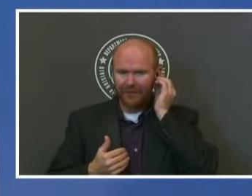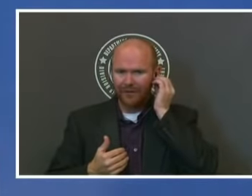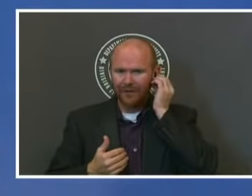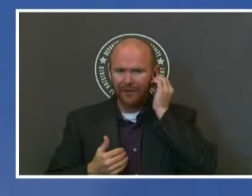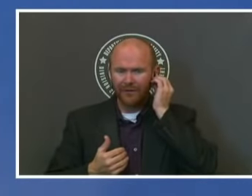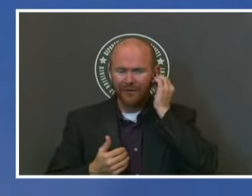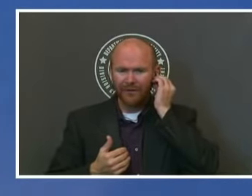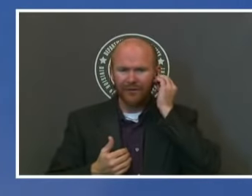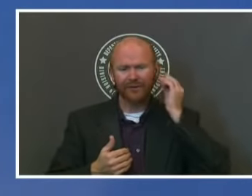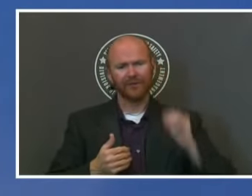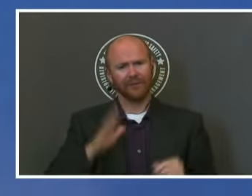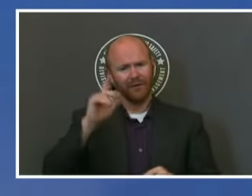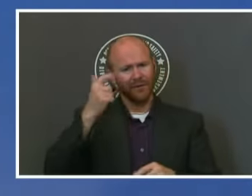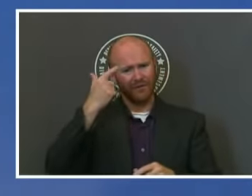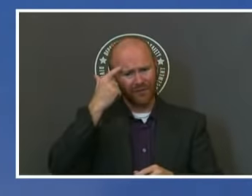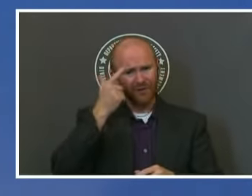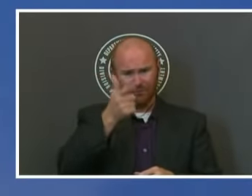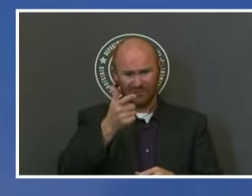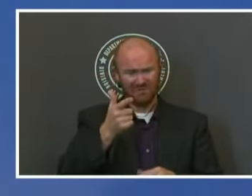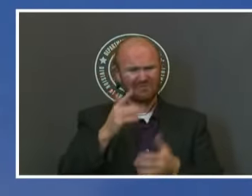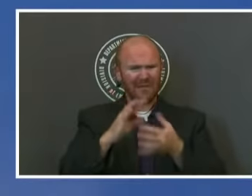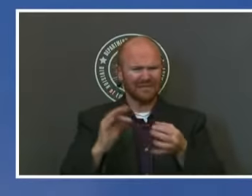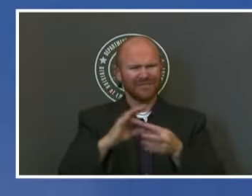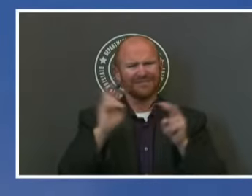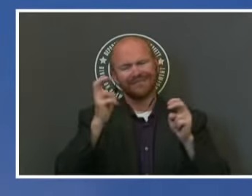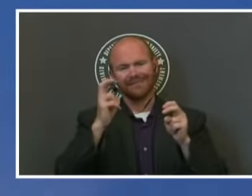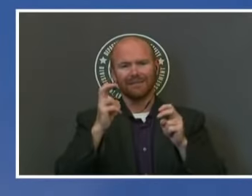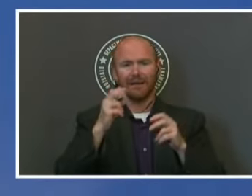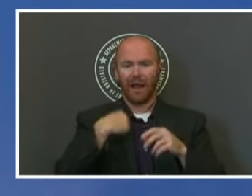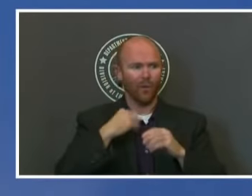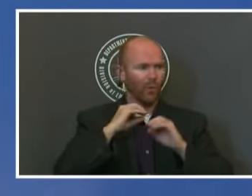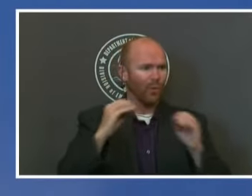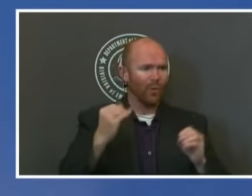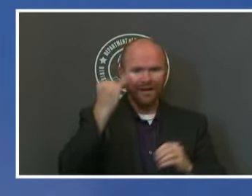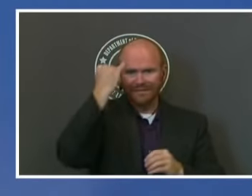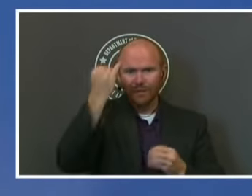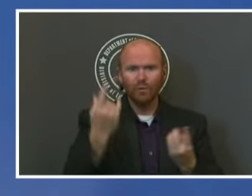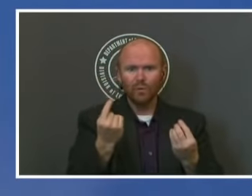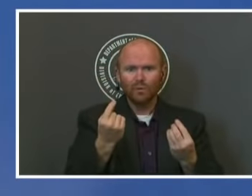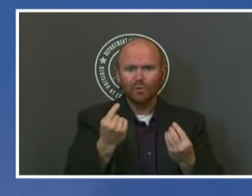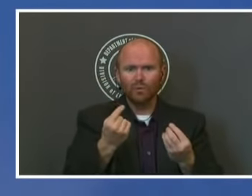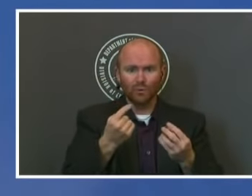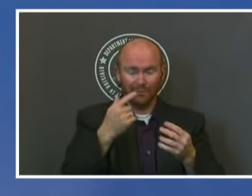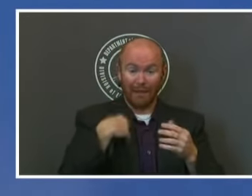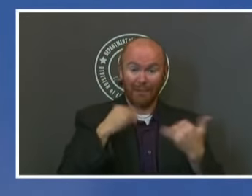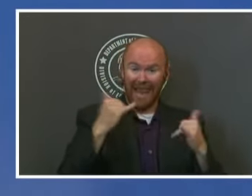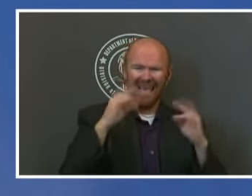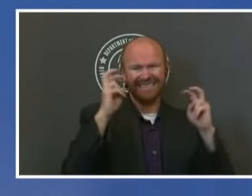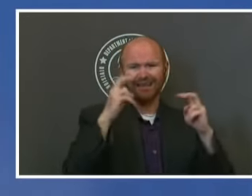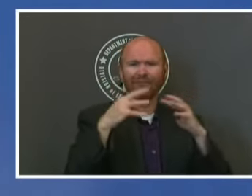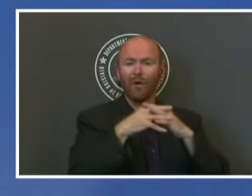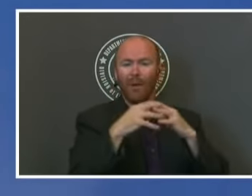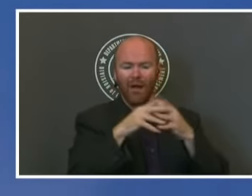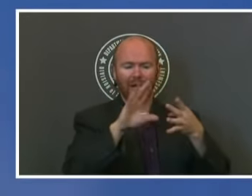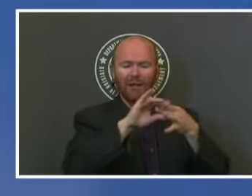really not a playbook for